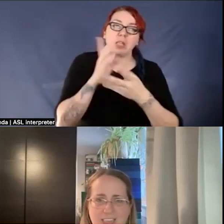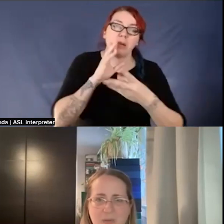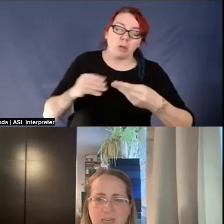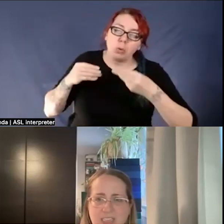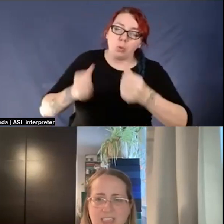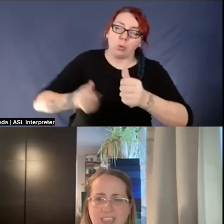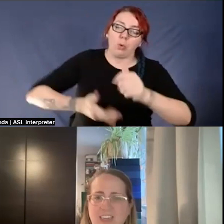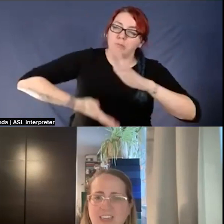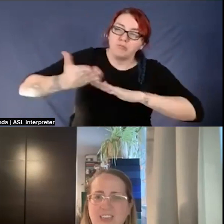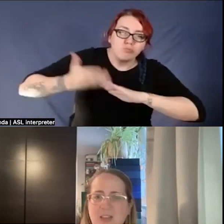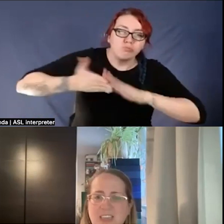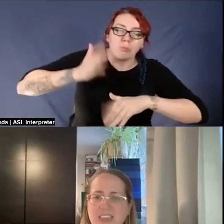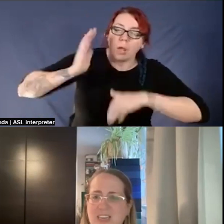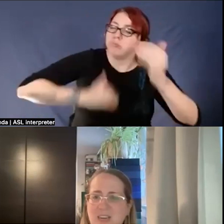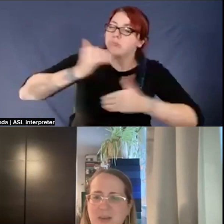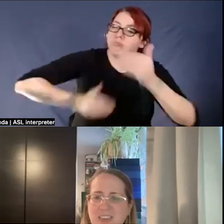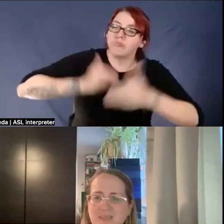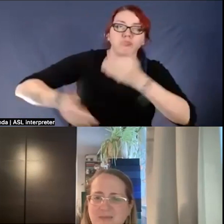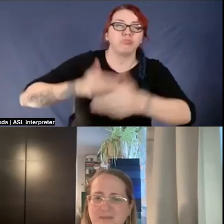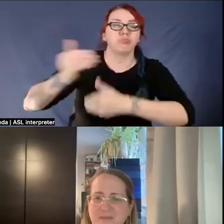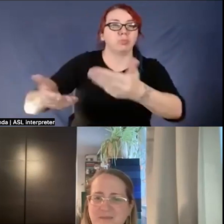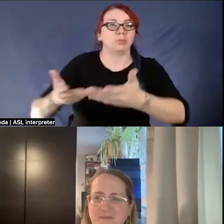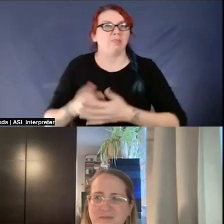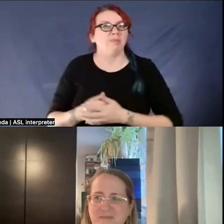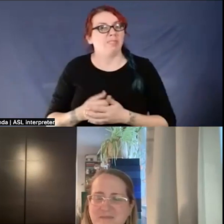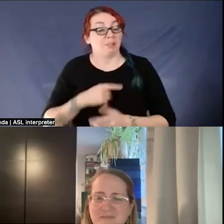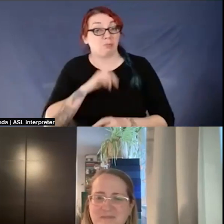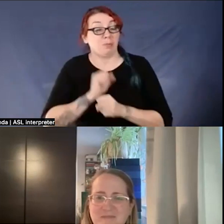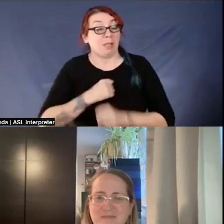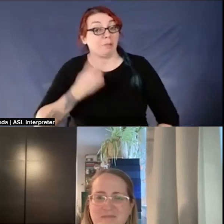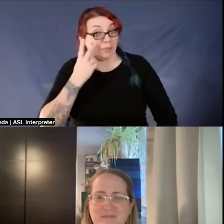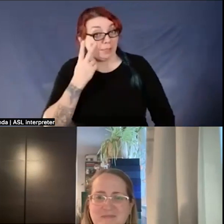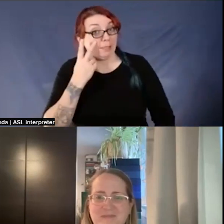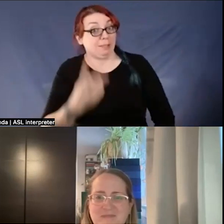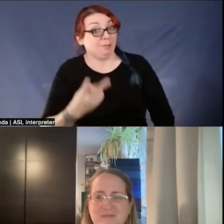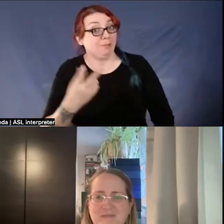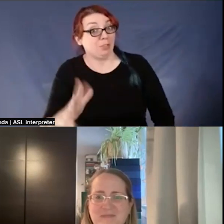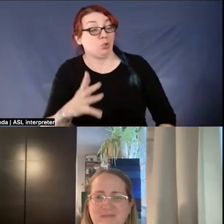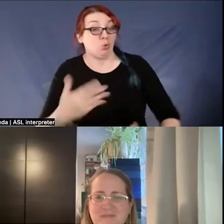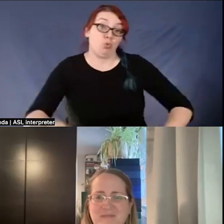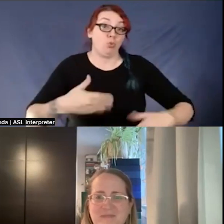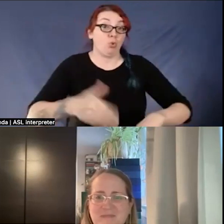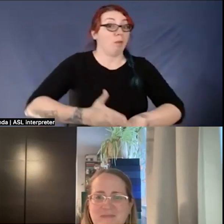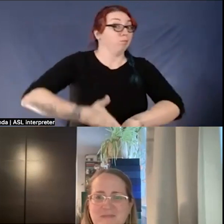as a witness. So I'd like you to take it away. Tamara Mair-Wren: Thanks so much, Lauren. So yeah,